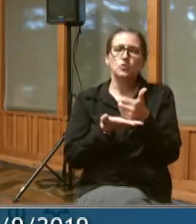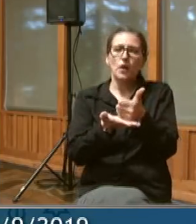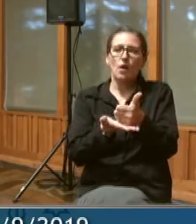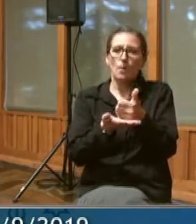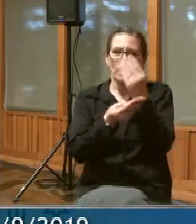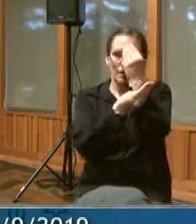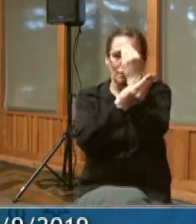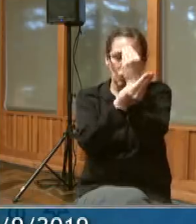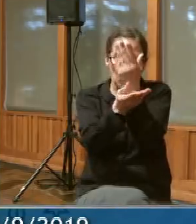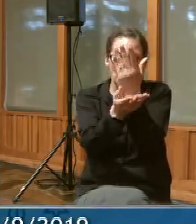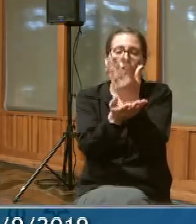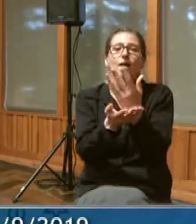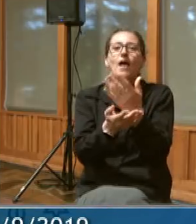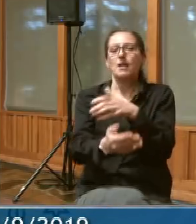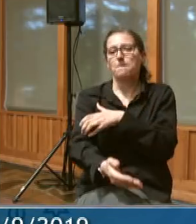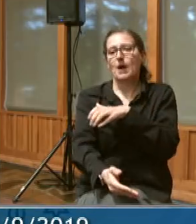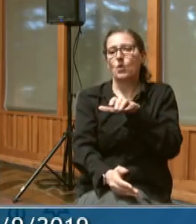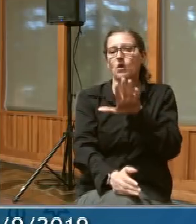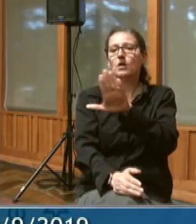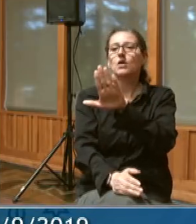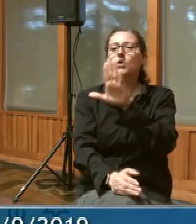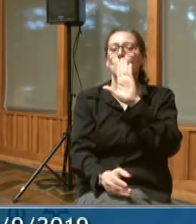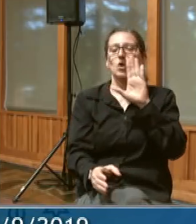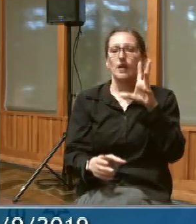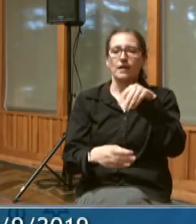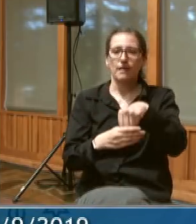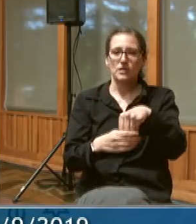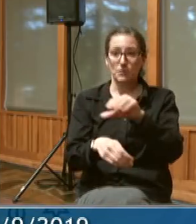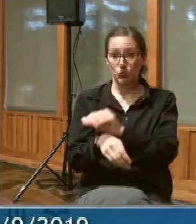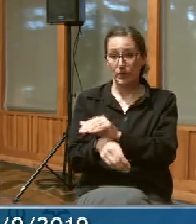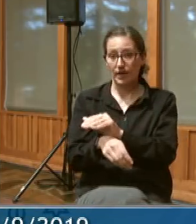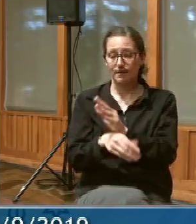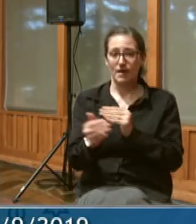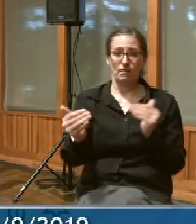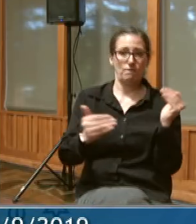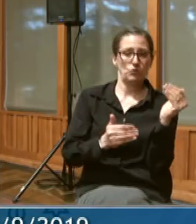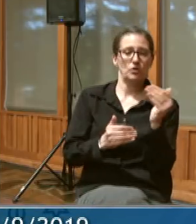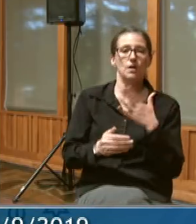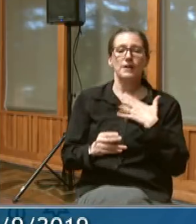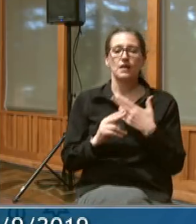THAT UP, PLEASE. I'M JUST HERE TO PROVIDE A LITTLE BUDGET CONTEXT INFORMATION TO HELP INFORM AND